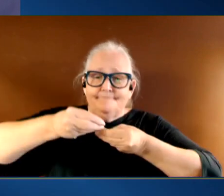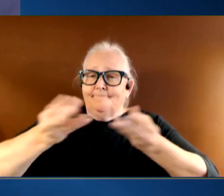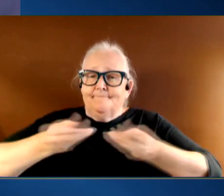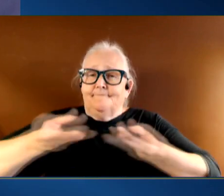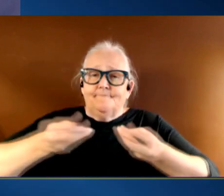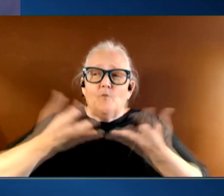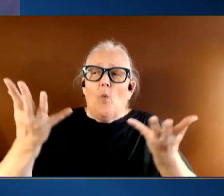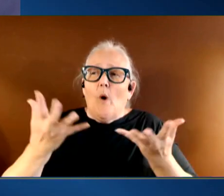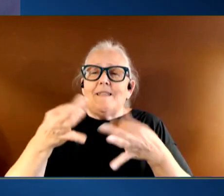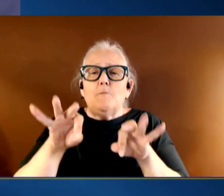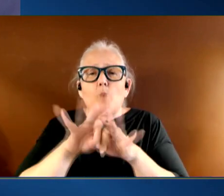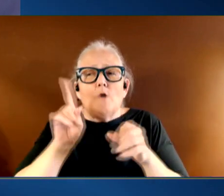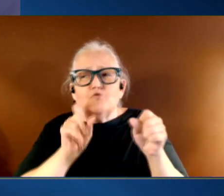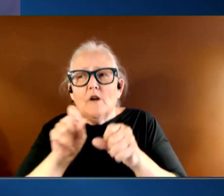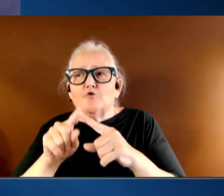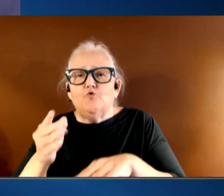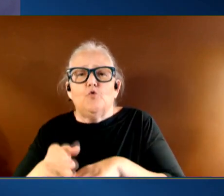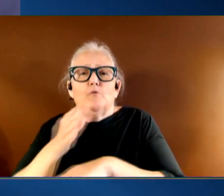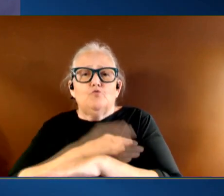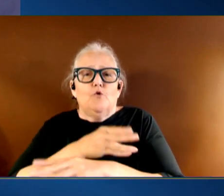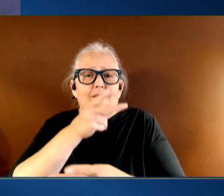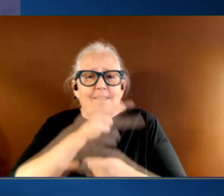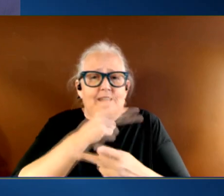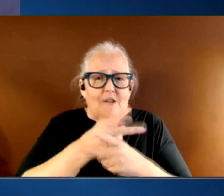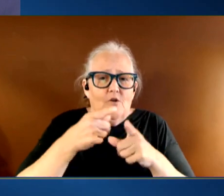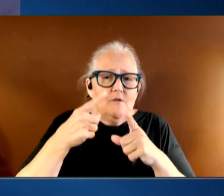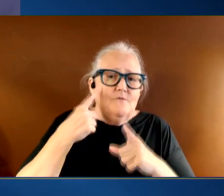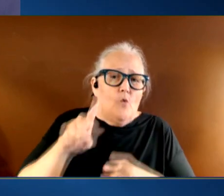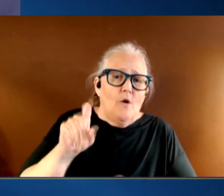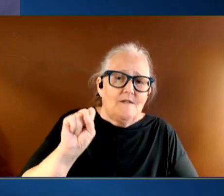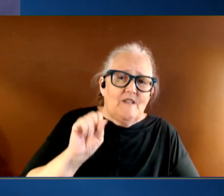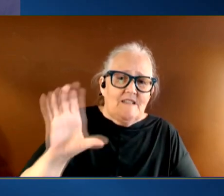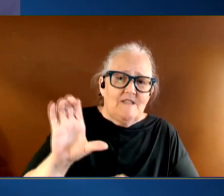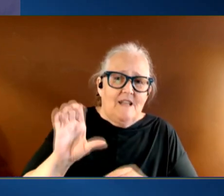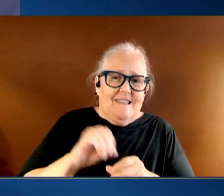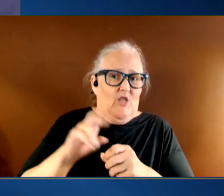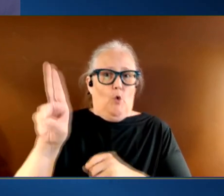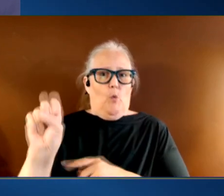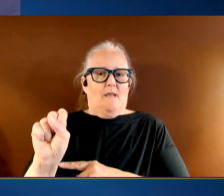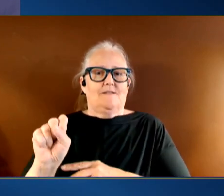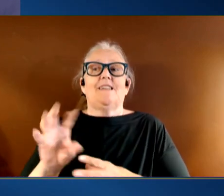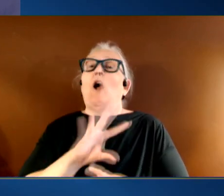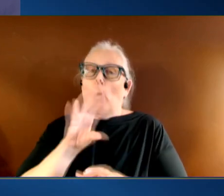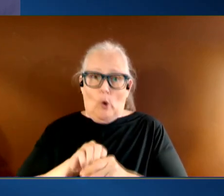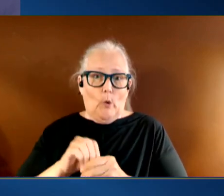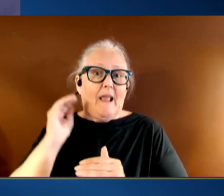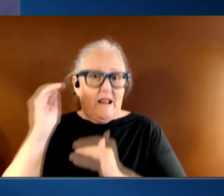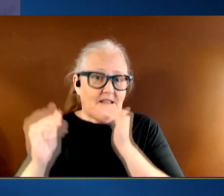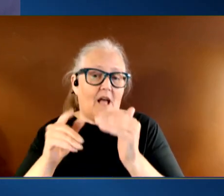improve sickle cell care nationally, including for adults with sickle cell disease. We have